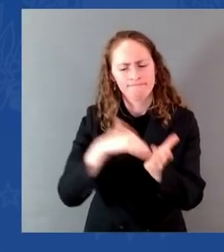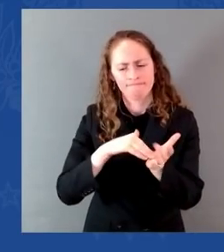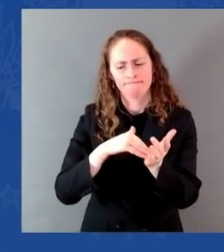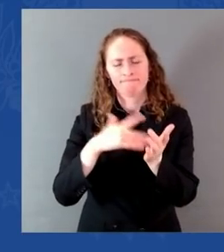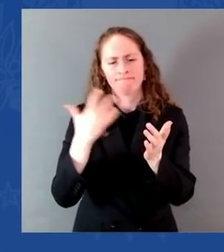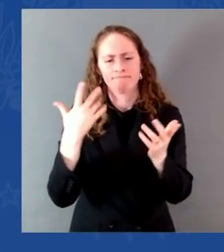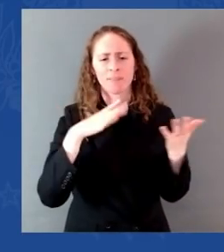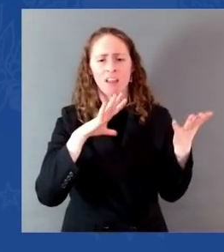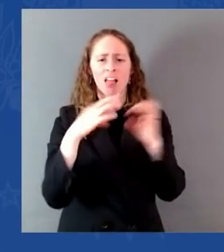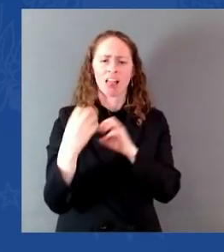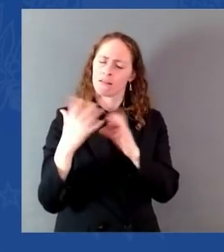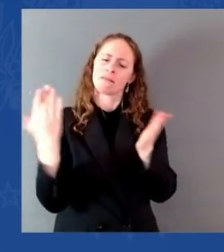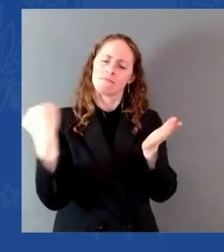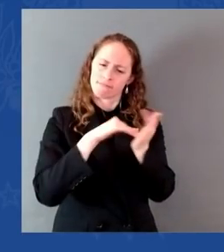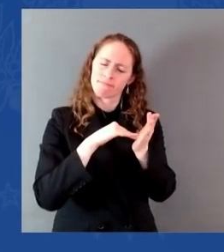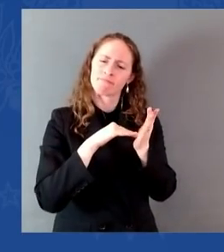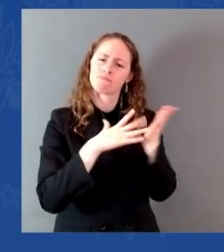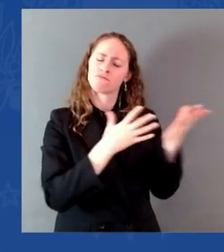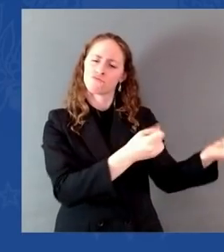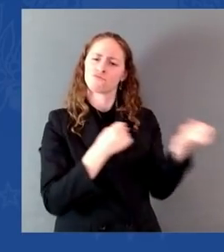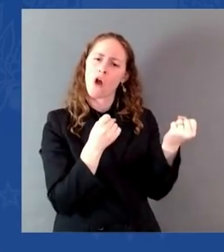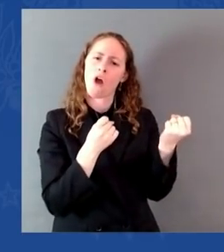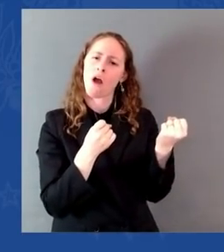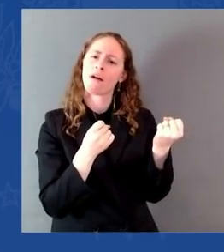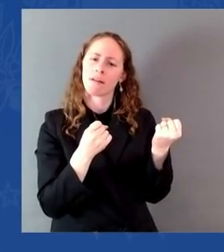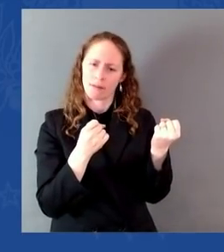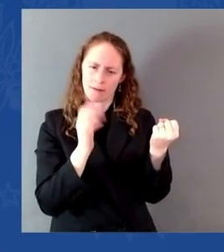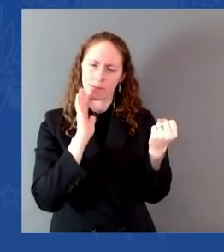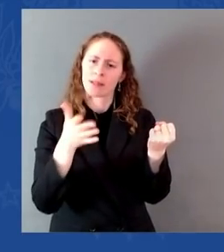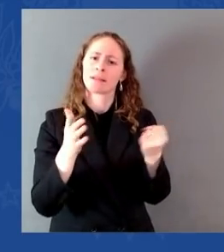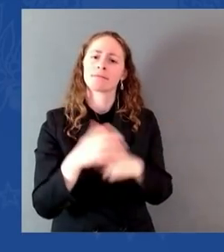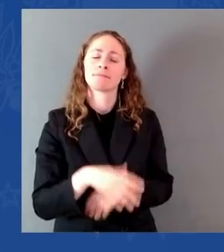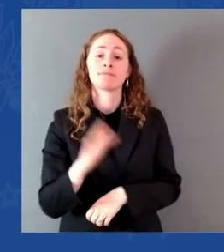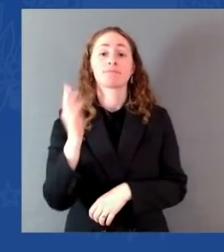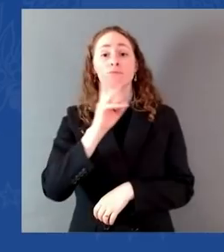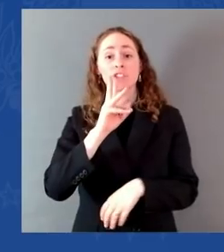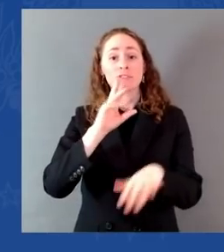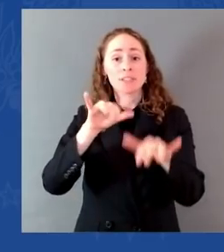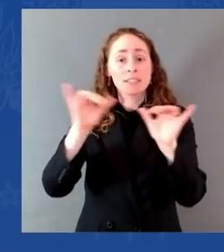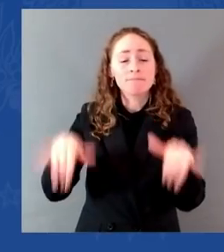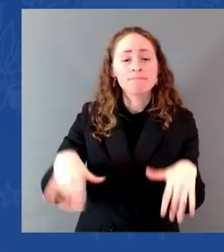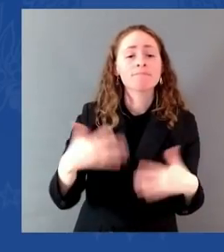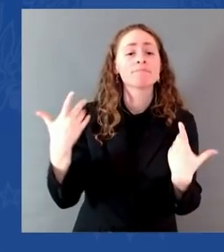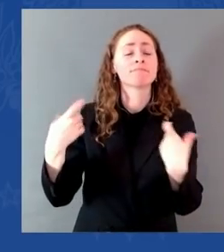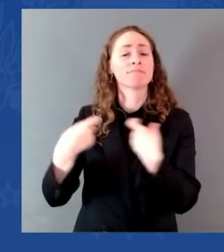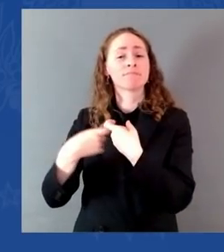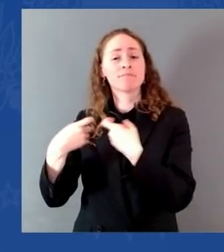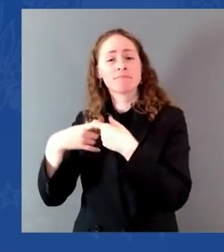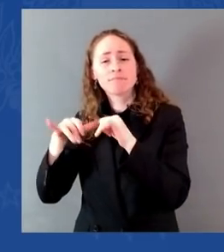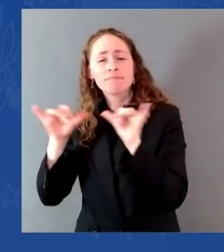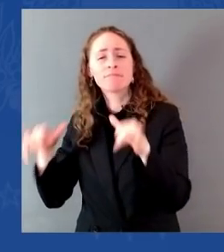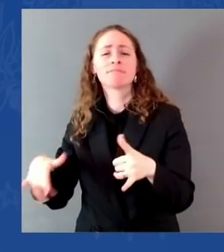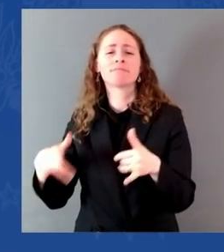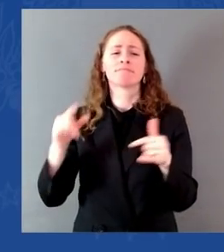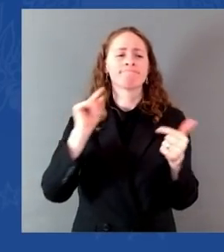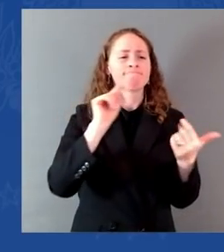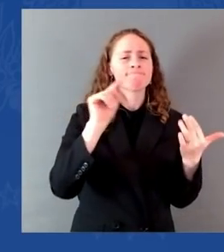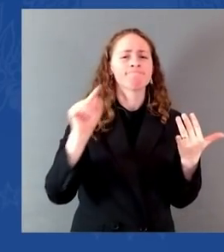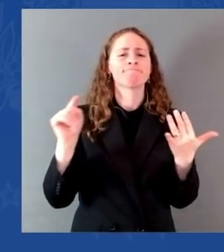our powerlines, electric grids better, stronger, more resistant to the negative effects of climate change.